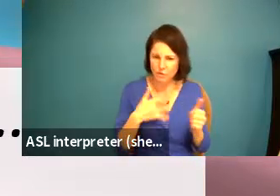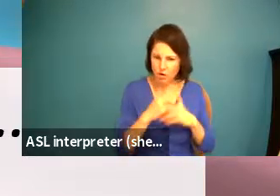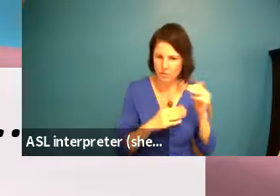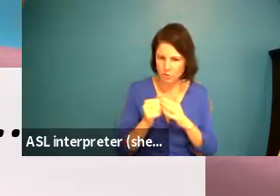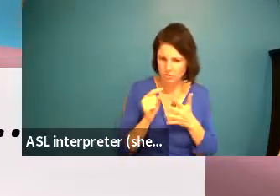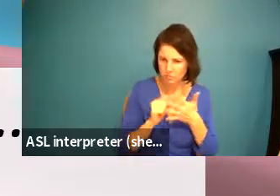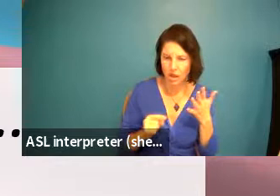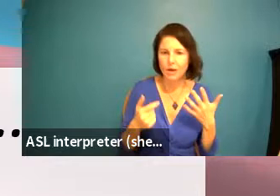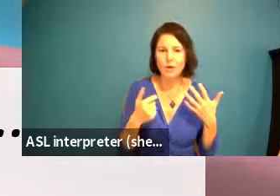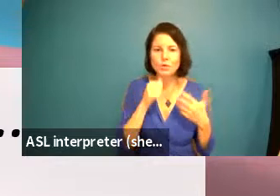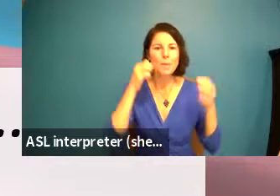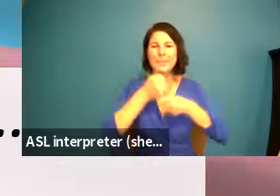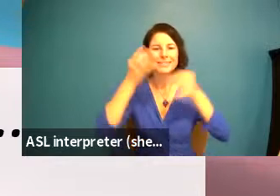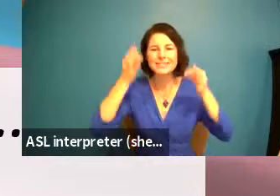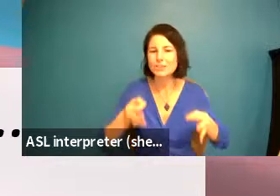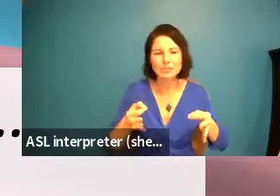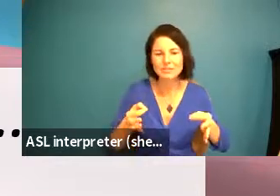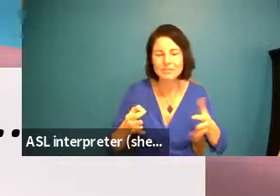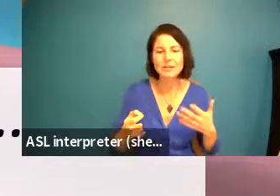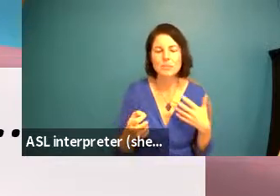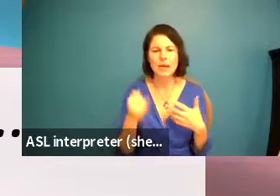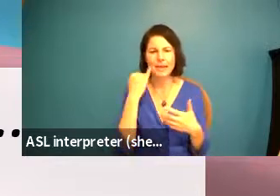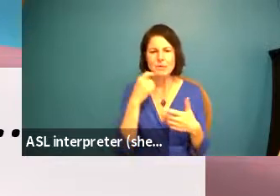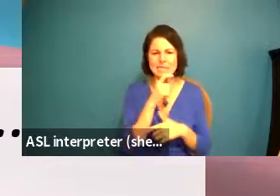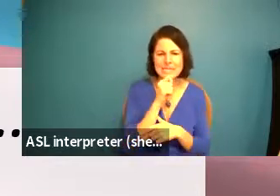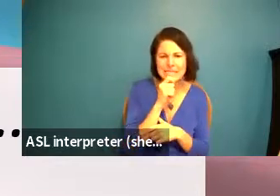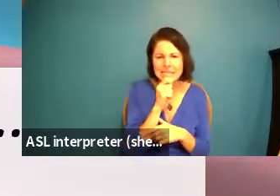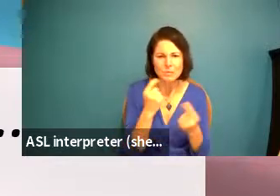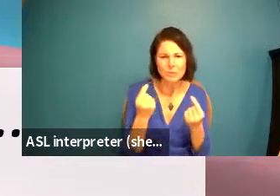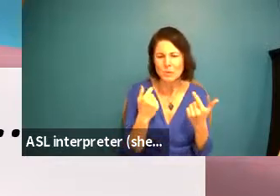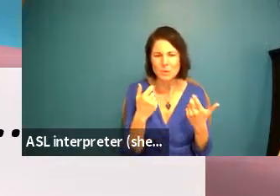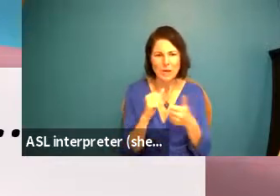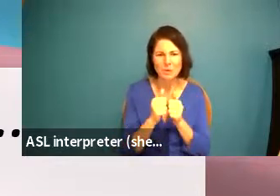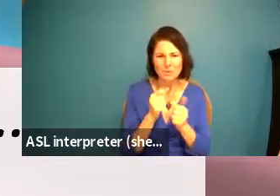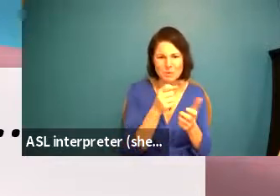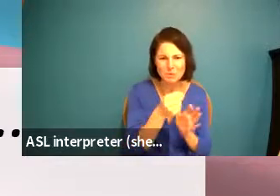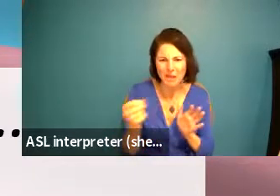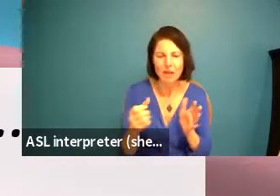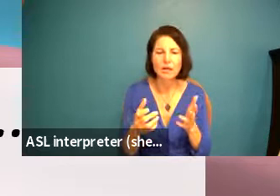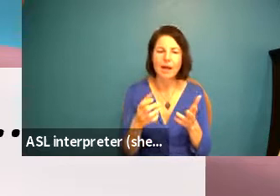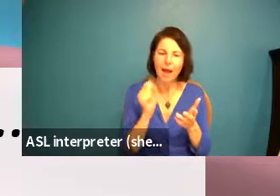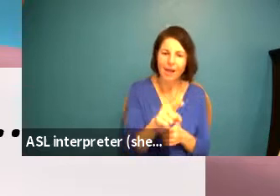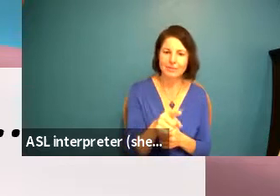know, so if you don't know what to do, or where to assign them, etc, ask them what what they're most comfortable with. And avoid